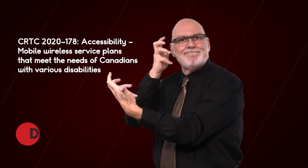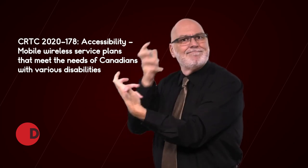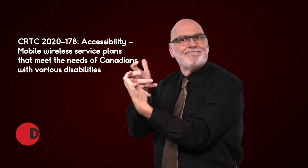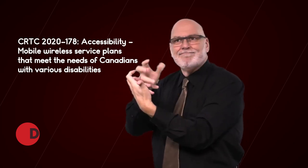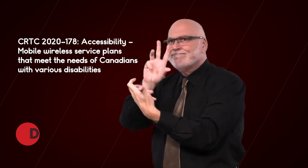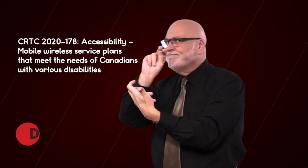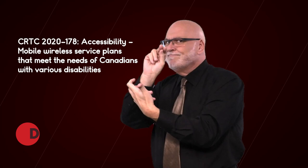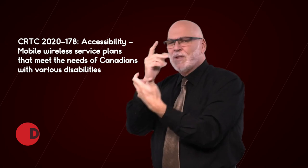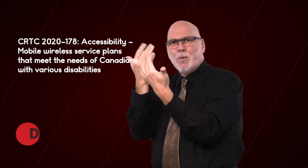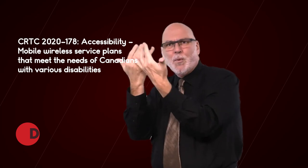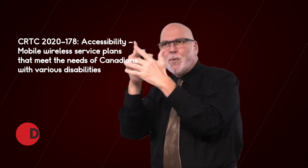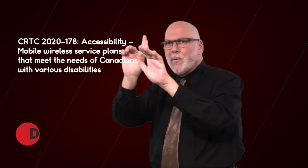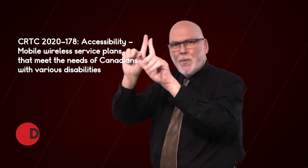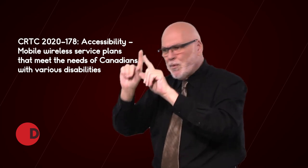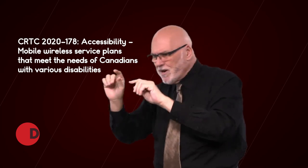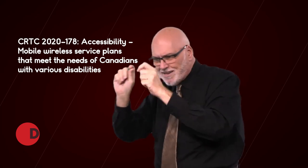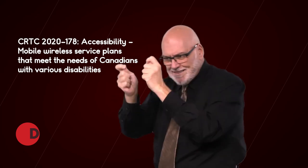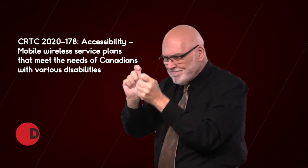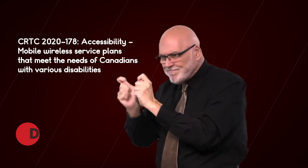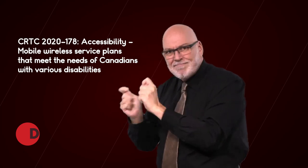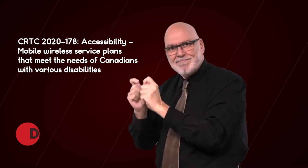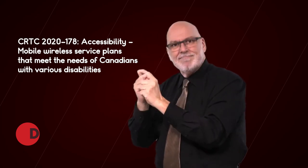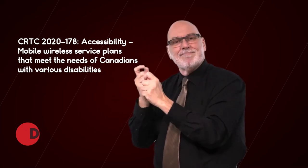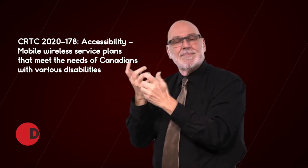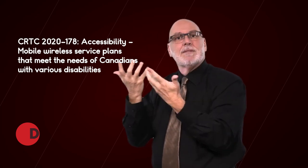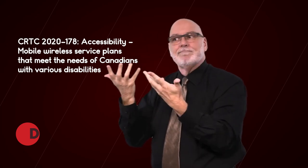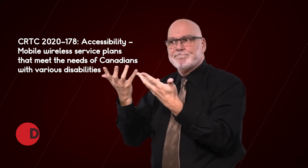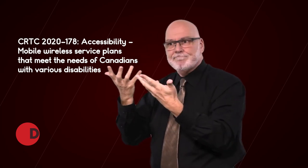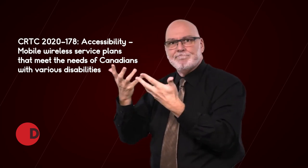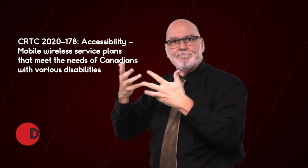is still not yet completed.